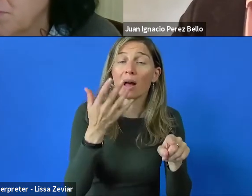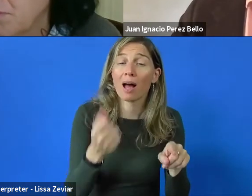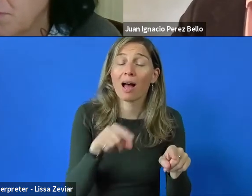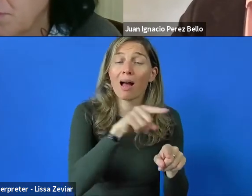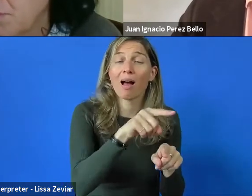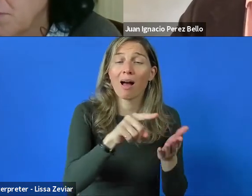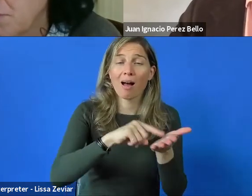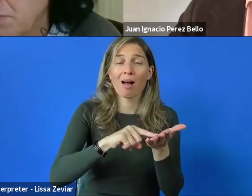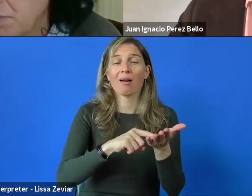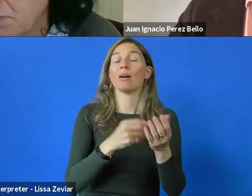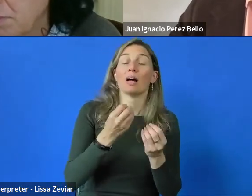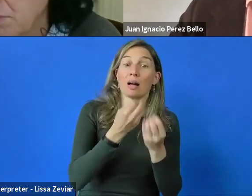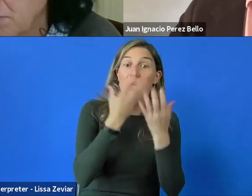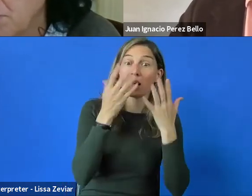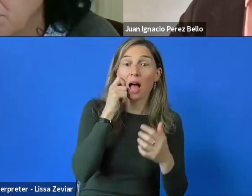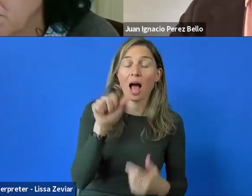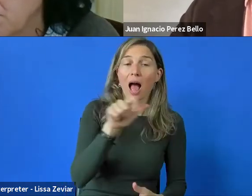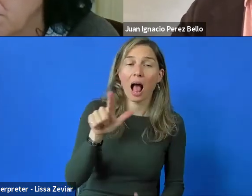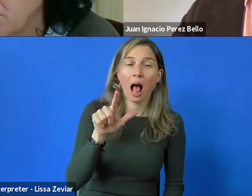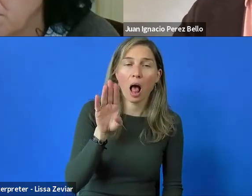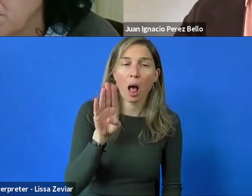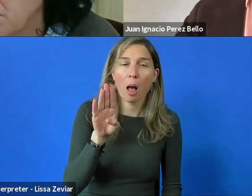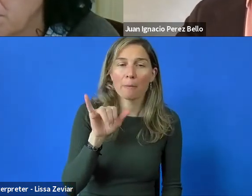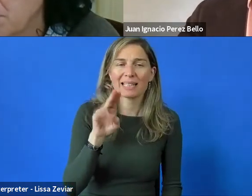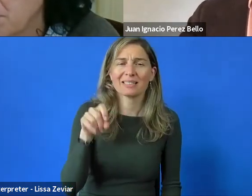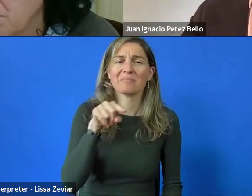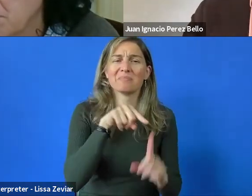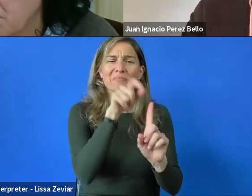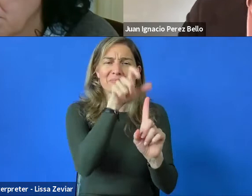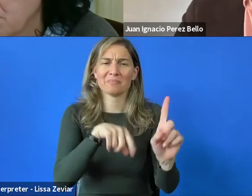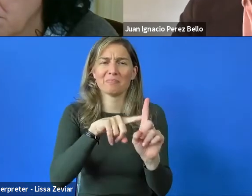who was attacked by several men that amputated her one harm